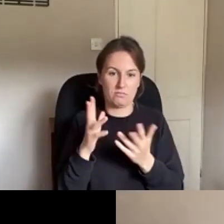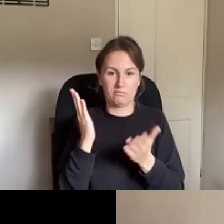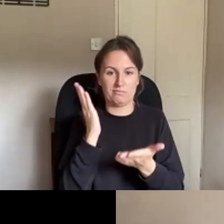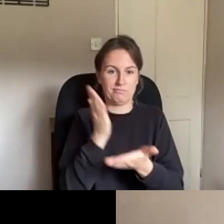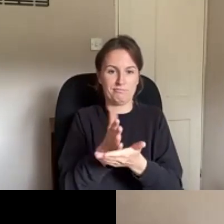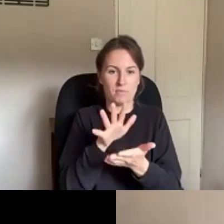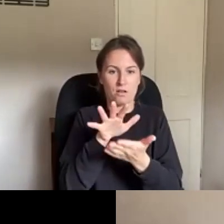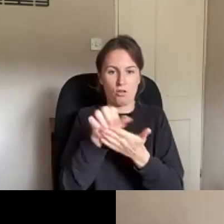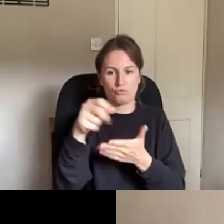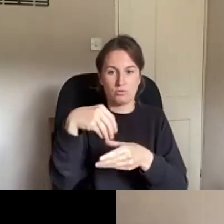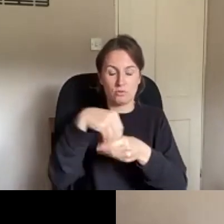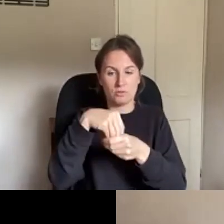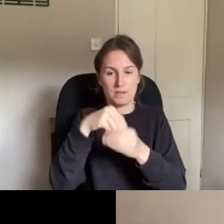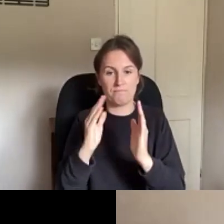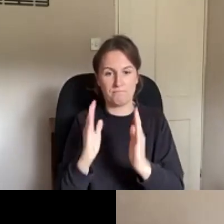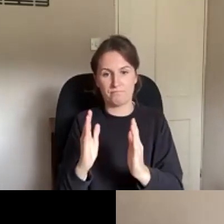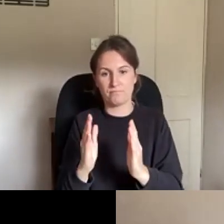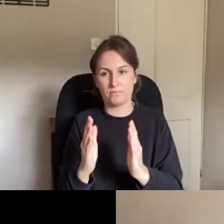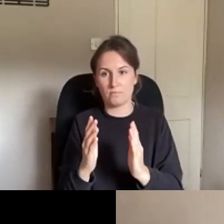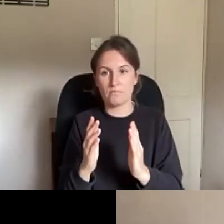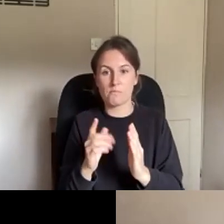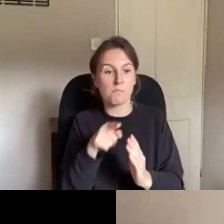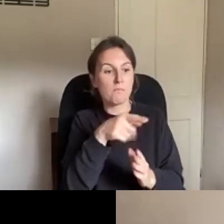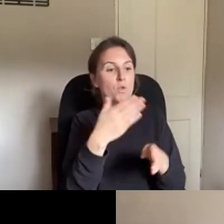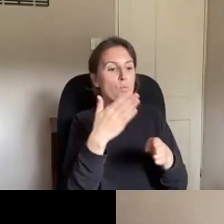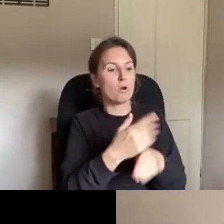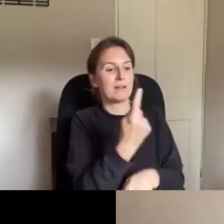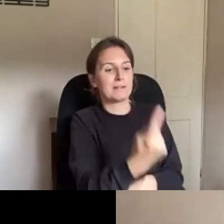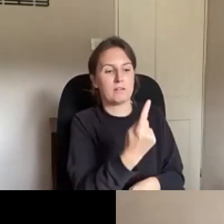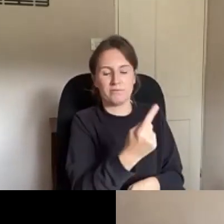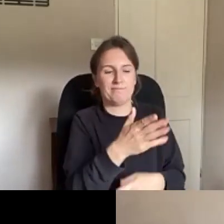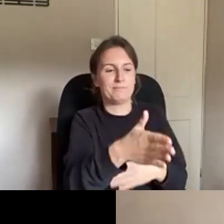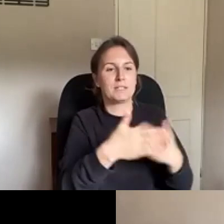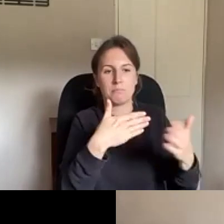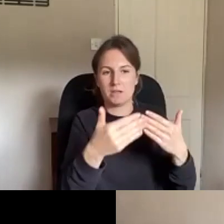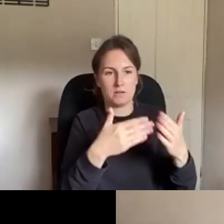As I said, we're not scoring you on the piece of work, we're scoring you on the story behind the piece of work.